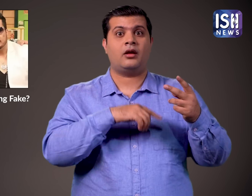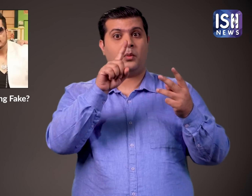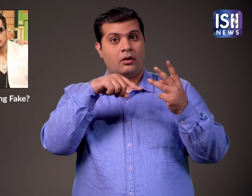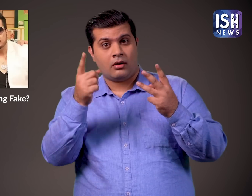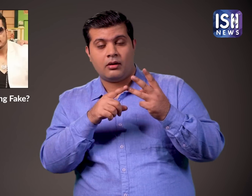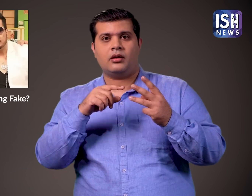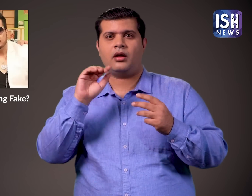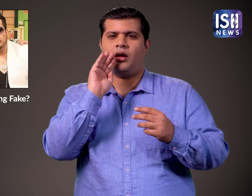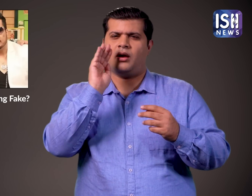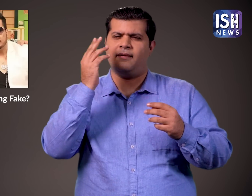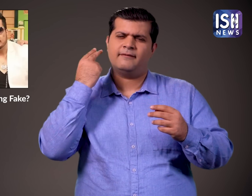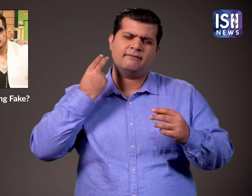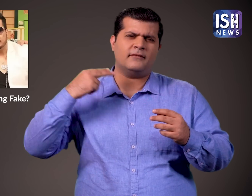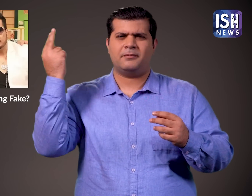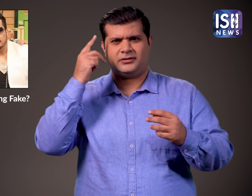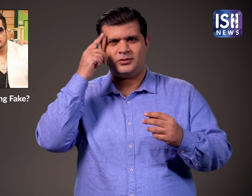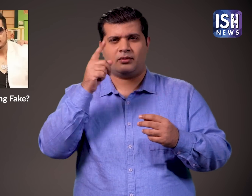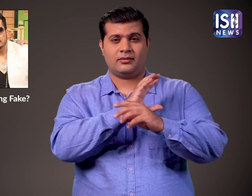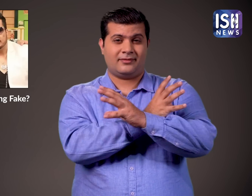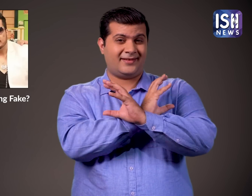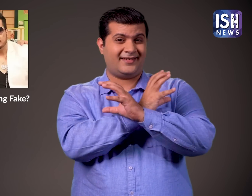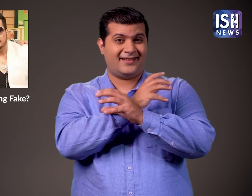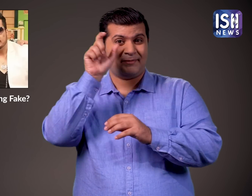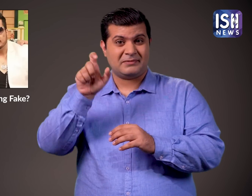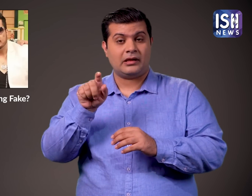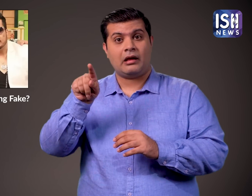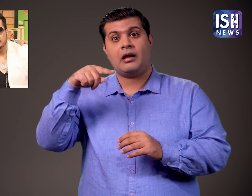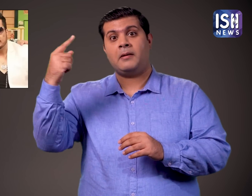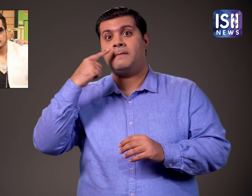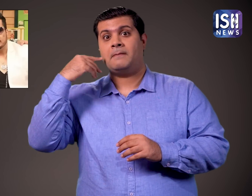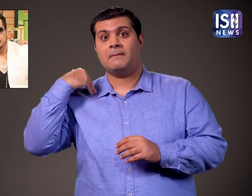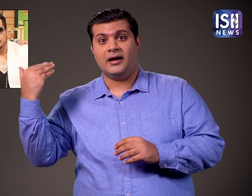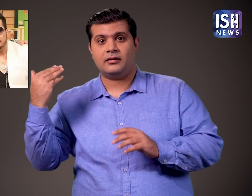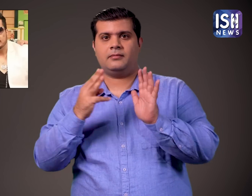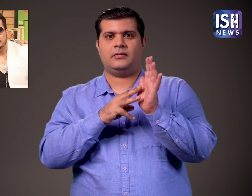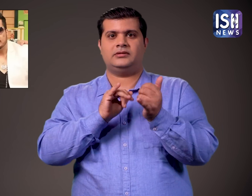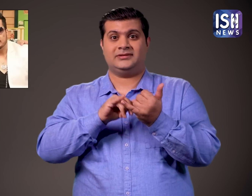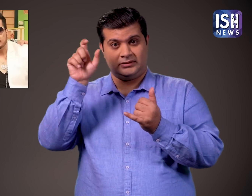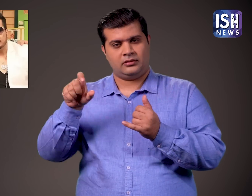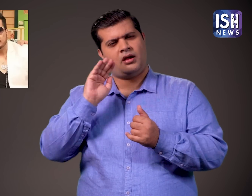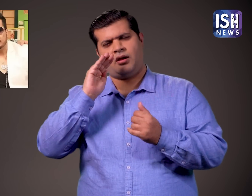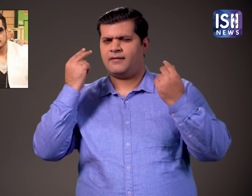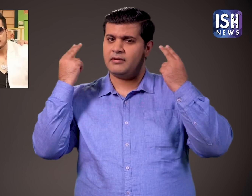Singer Daler Mehndi's brother, Mika Singh, is also a popular singer